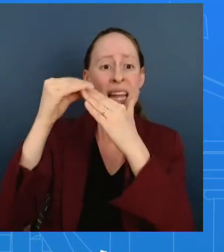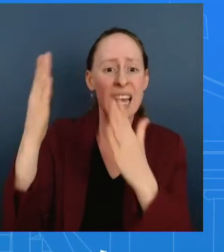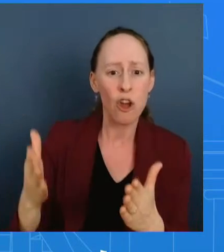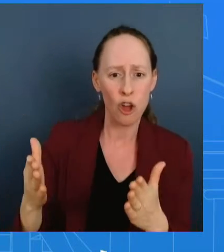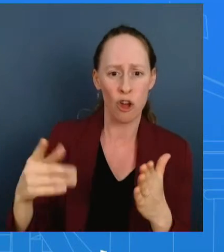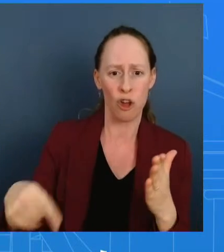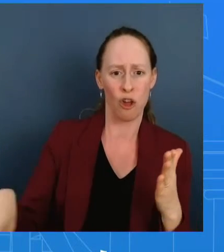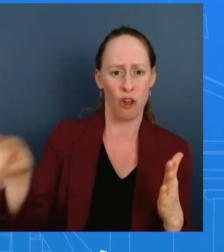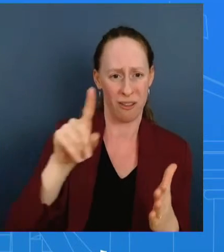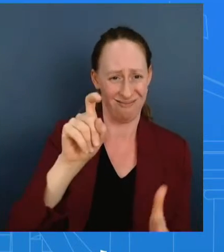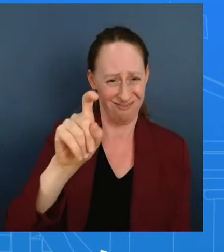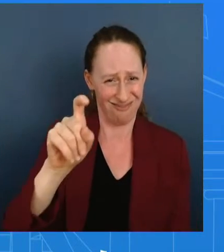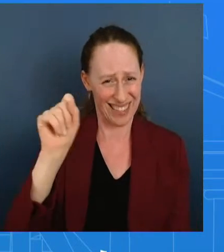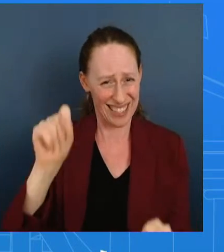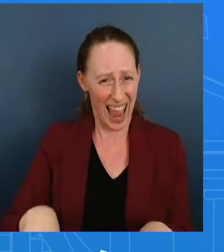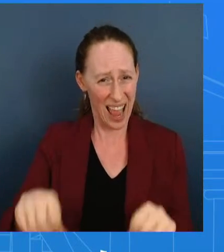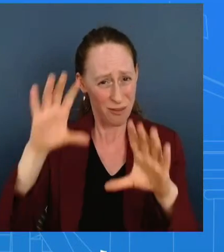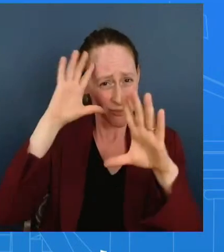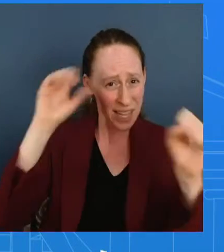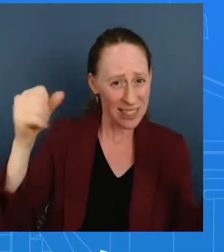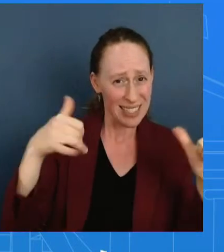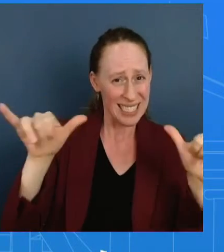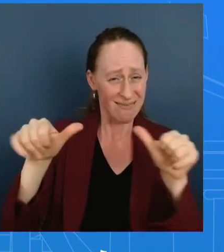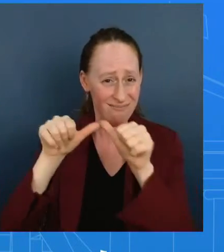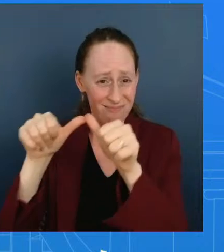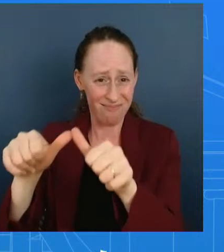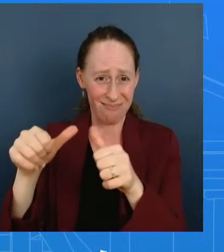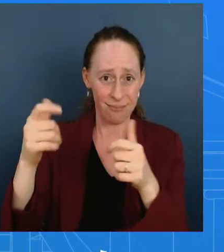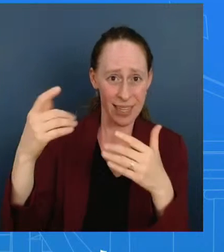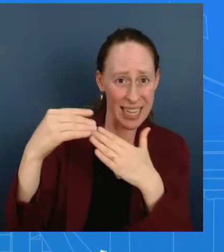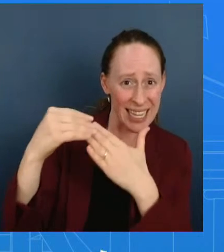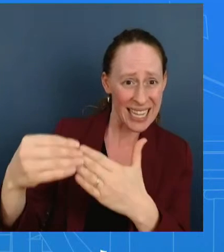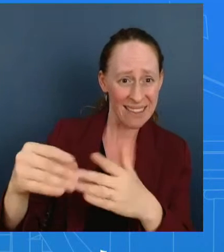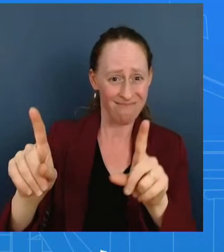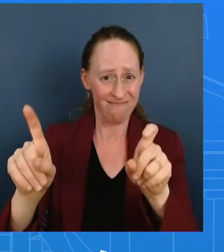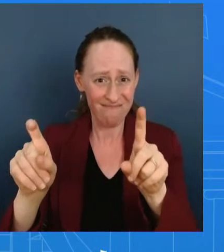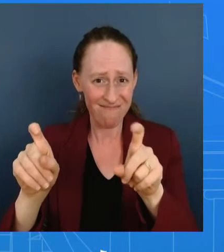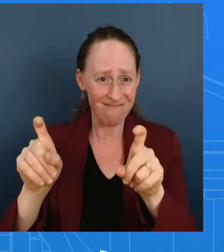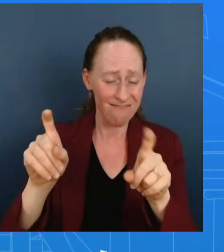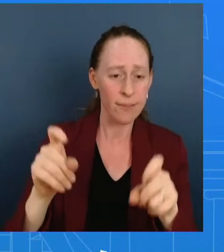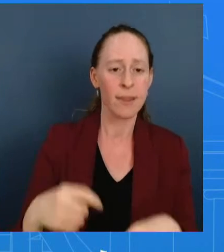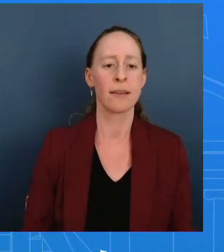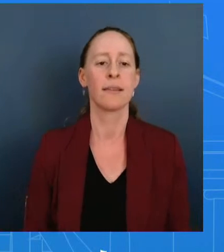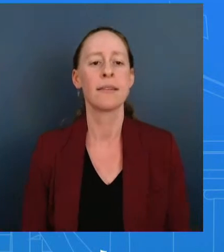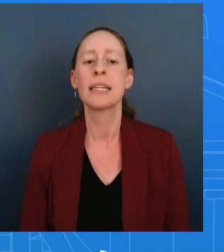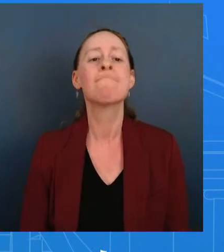Mr. Kirby: I'm not aware of any such conversations that have been had. Certainly none with us. And -- and here at the White House